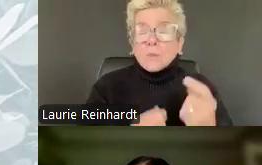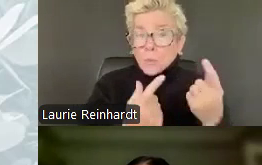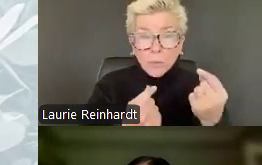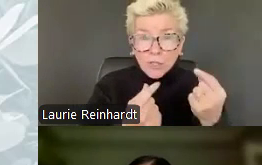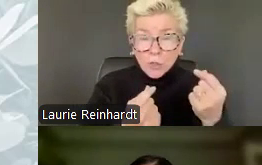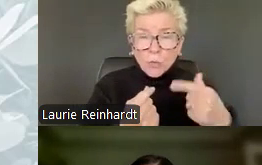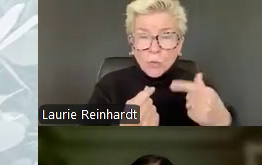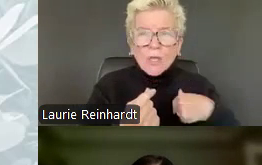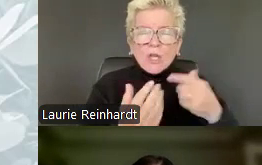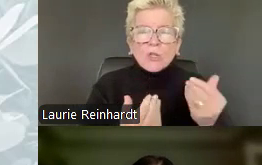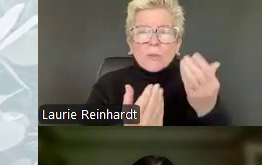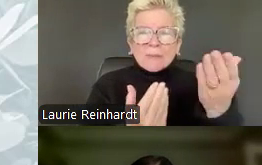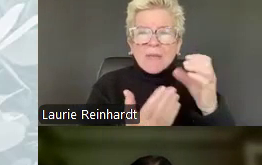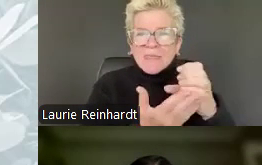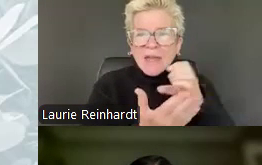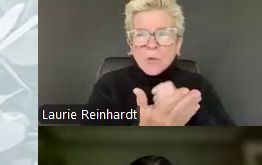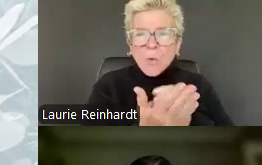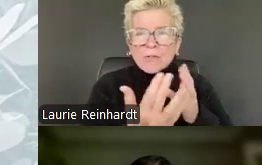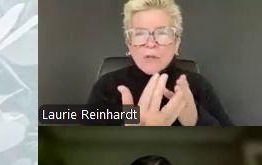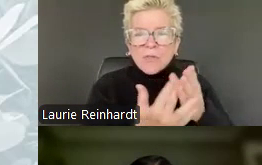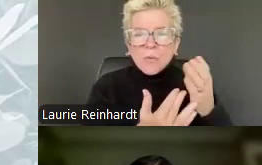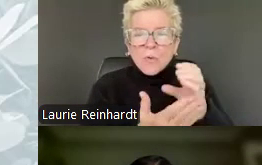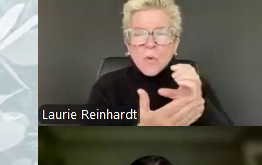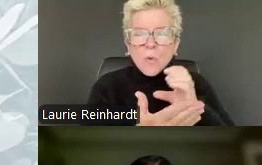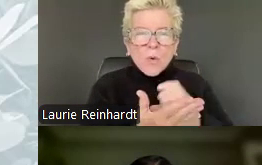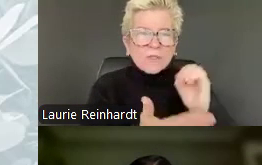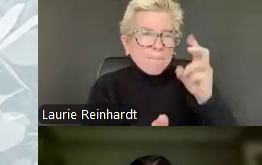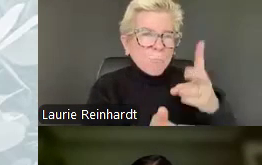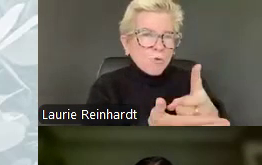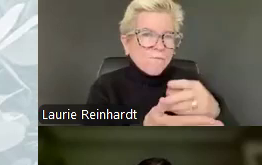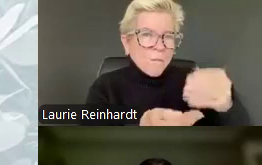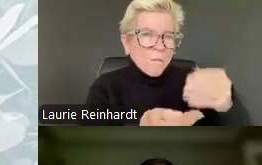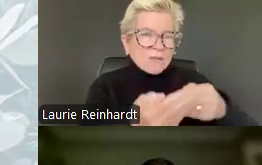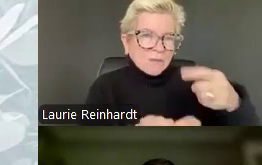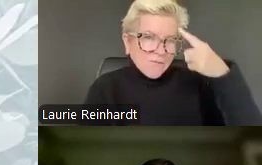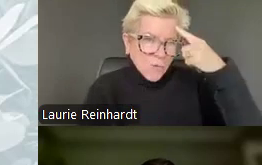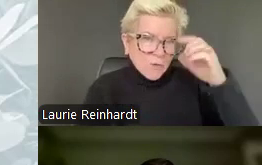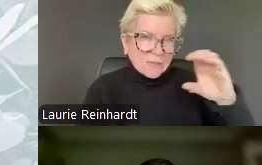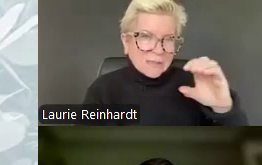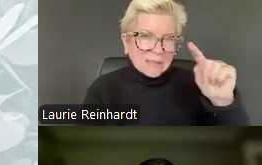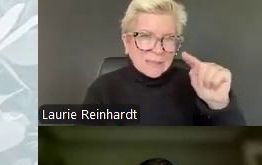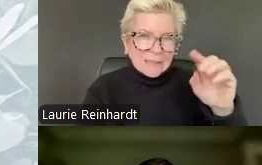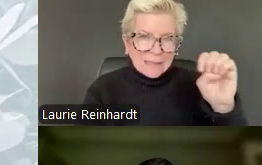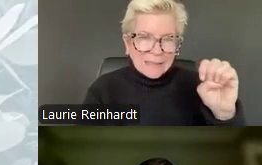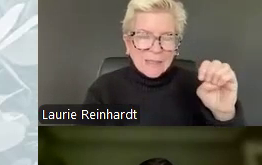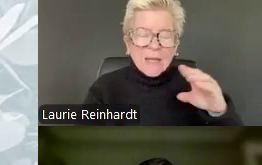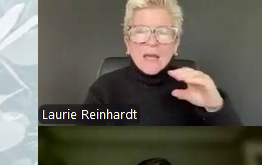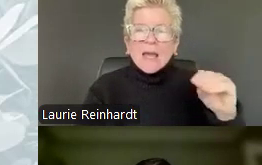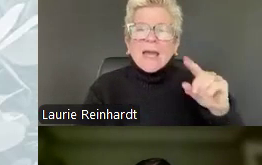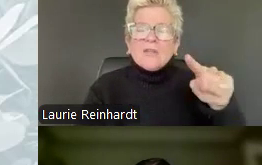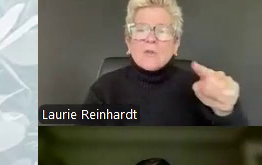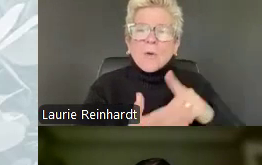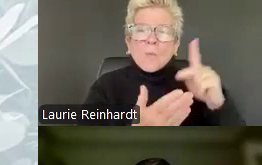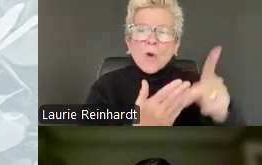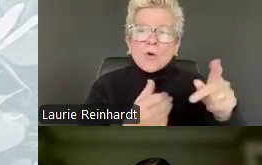that course through course approval for CTE and your respective program area supervisor